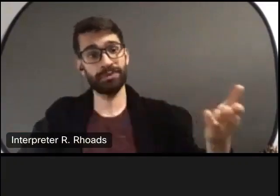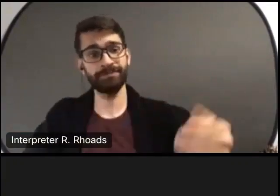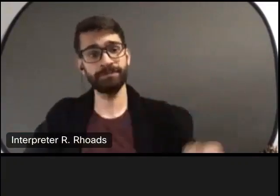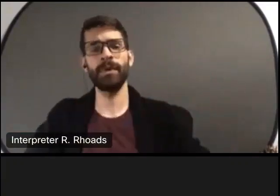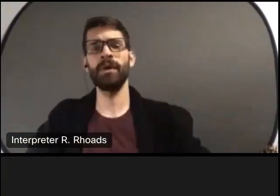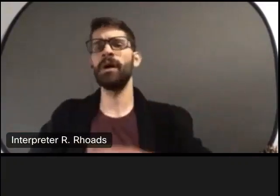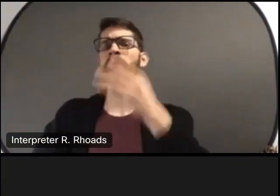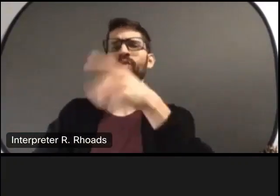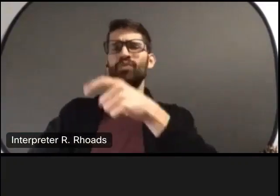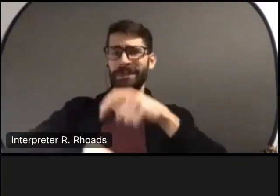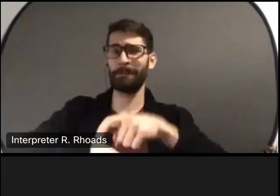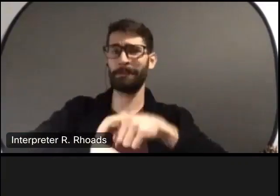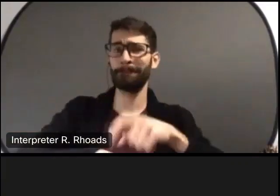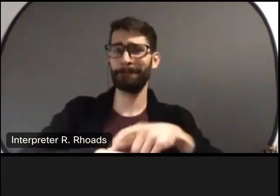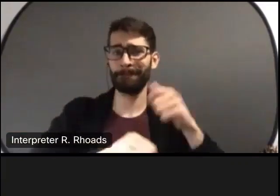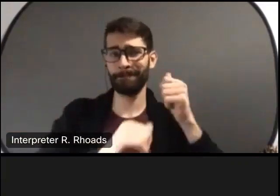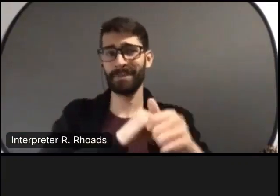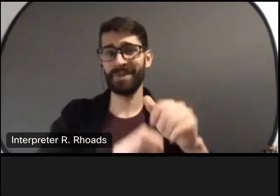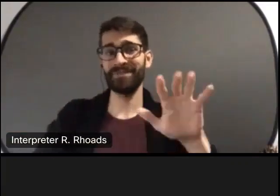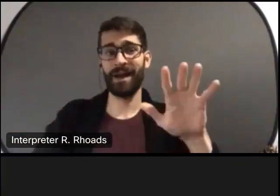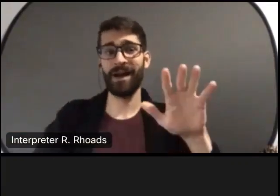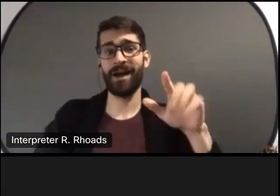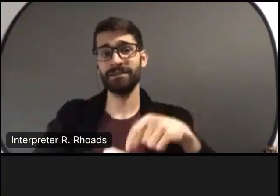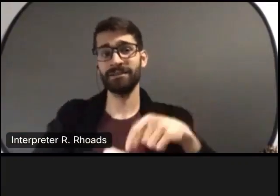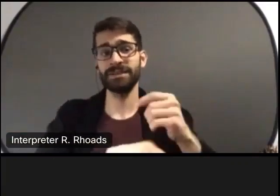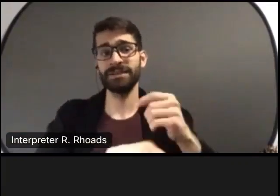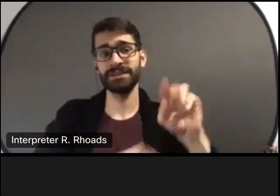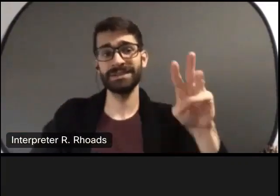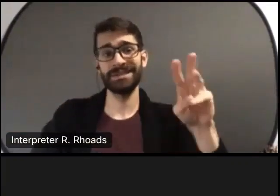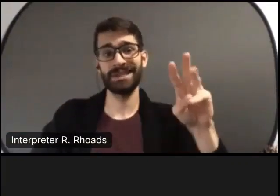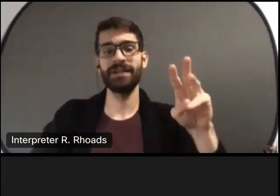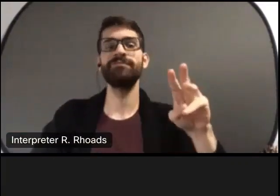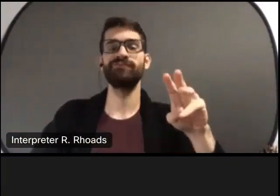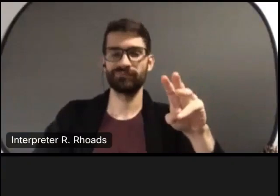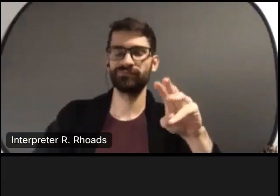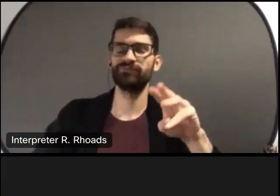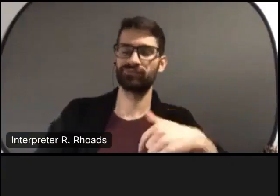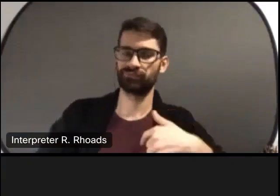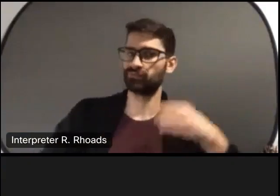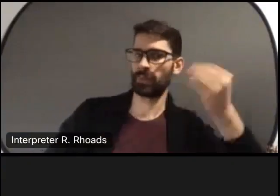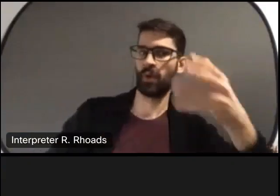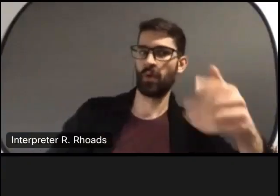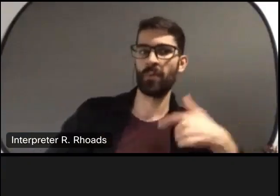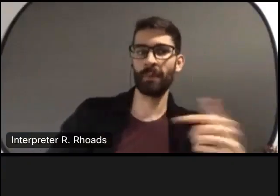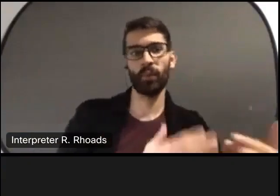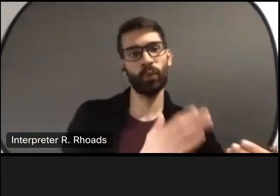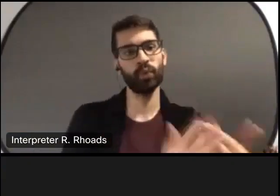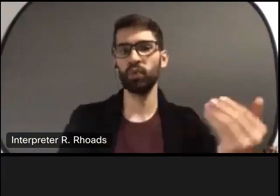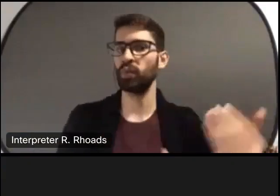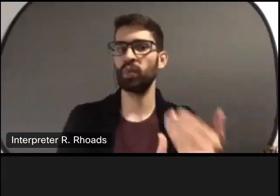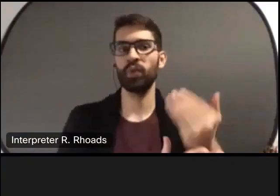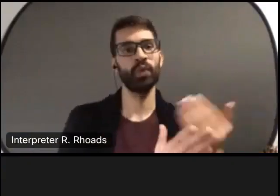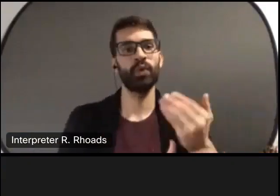of the time. It is 5:16 pm. (Rocklin) Brand new Commissioner. The first, and I appreciate all the